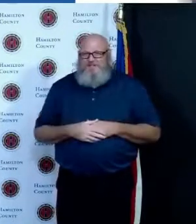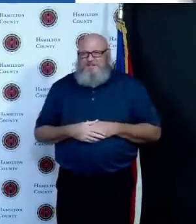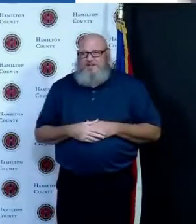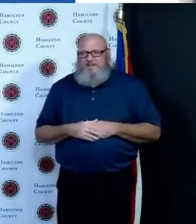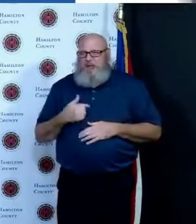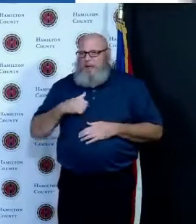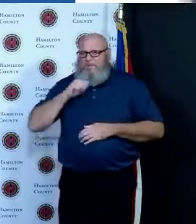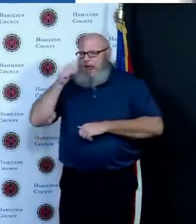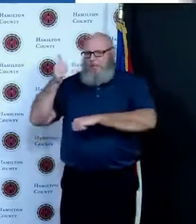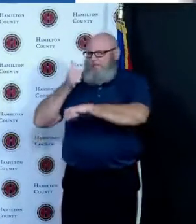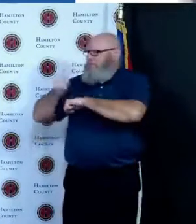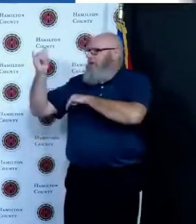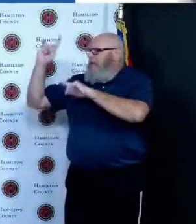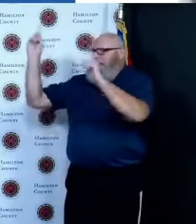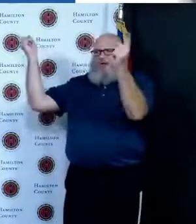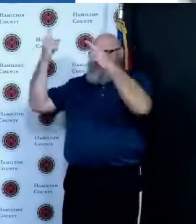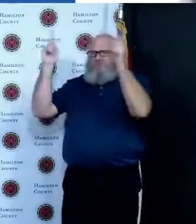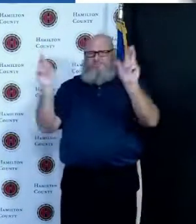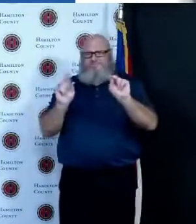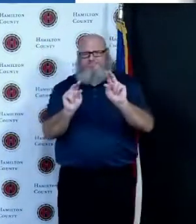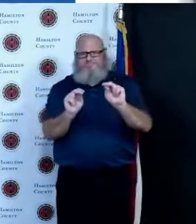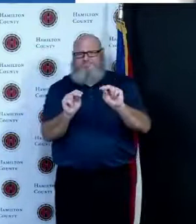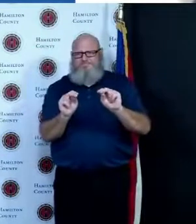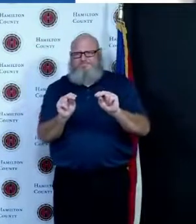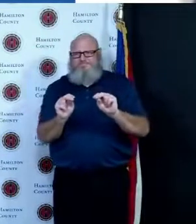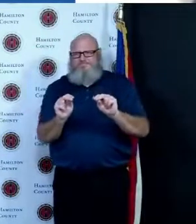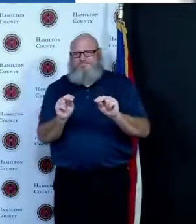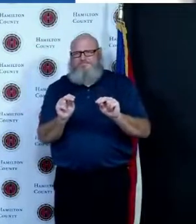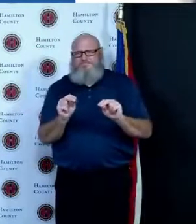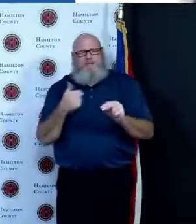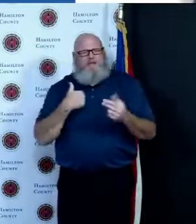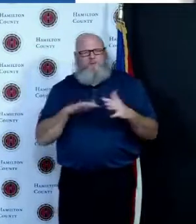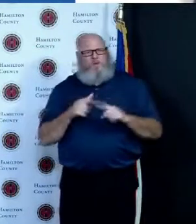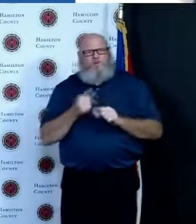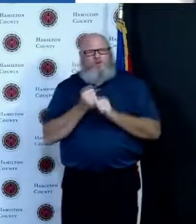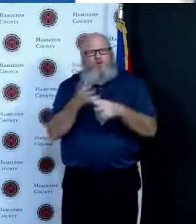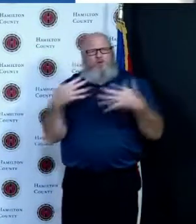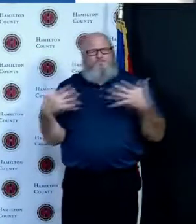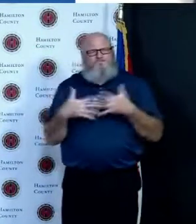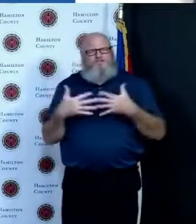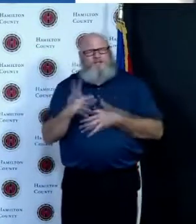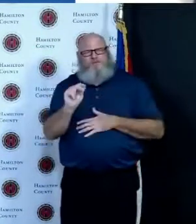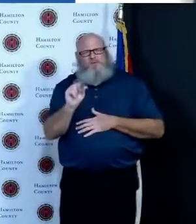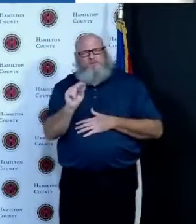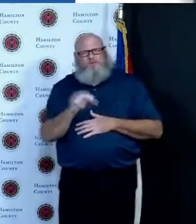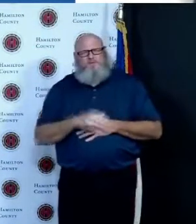to make sure that when people hear that they're eligible come next week to get the vaccine